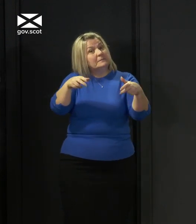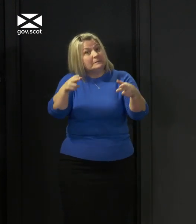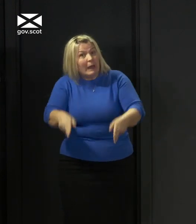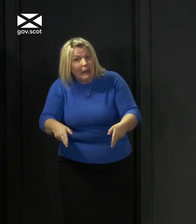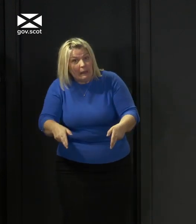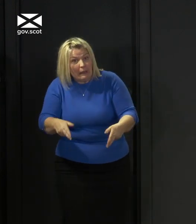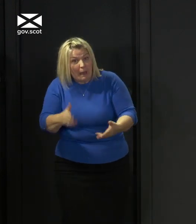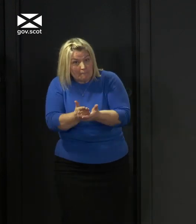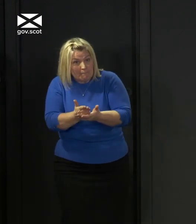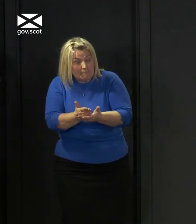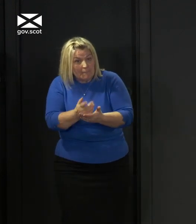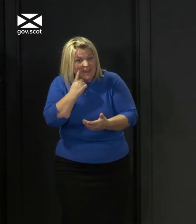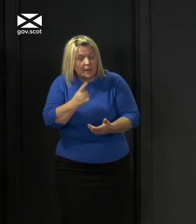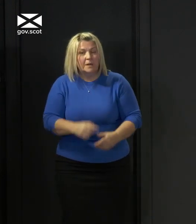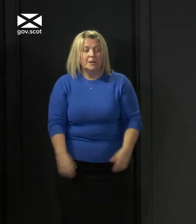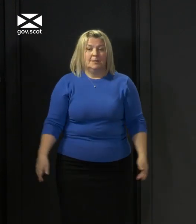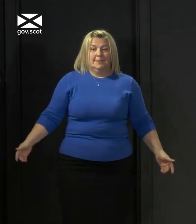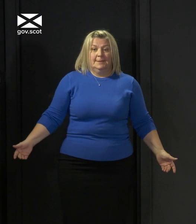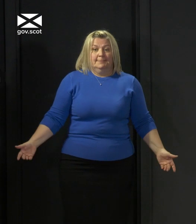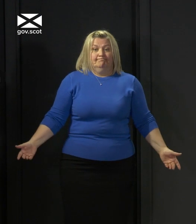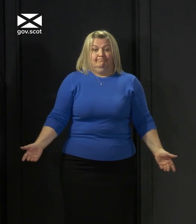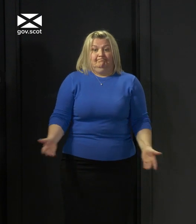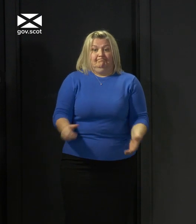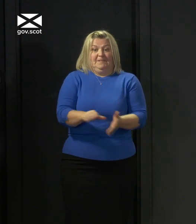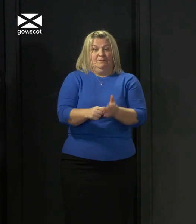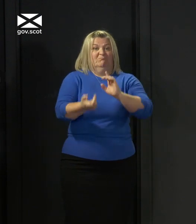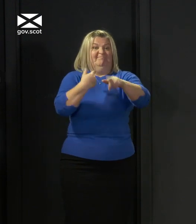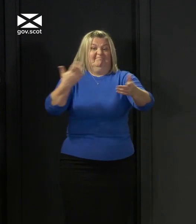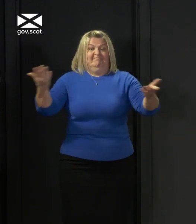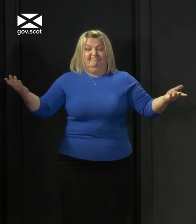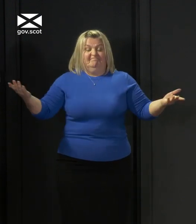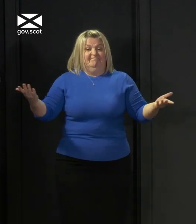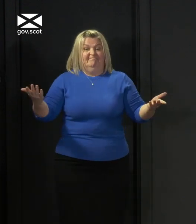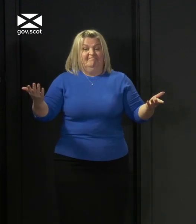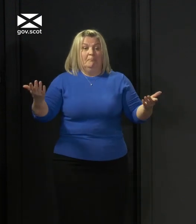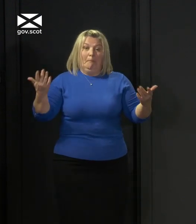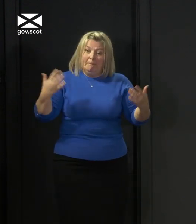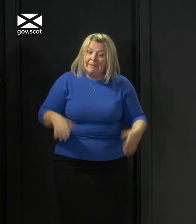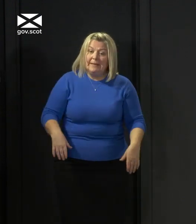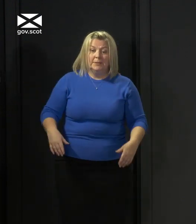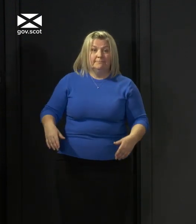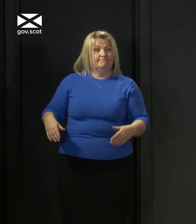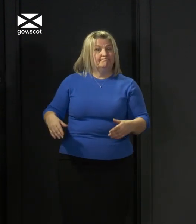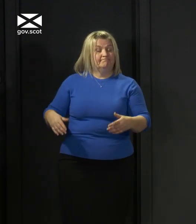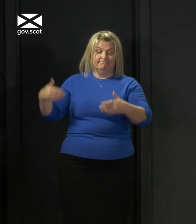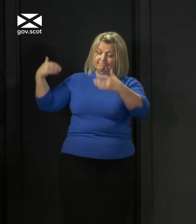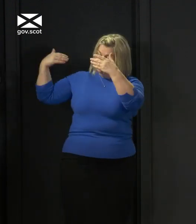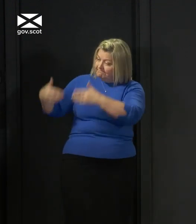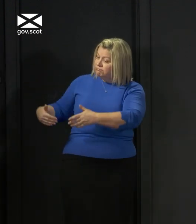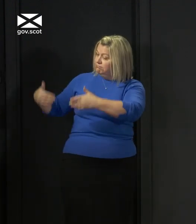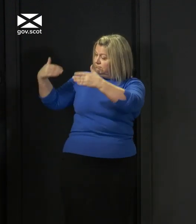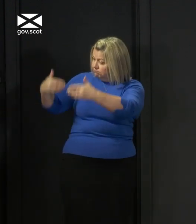that at this stage we have all stages done what we consider to be the Ray and